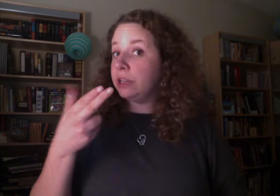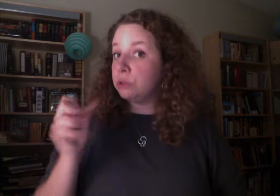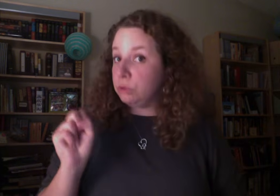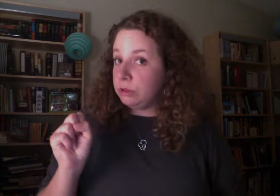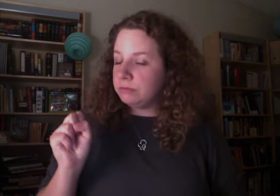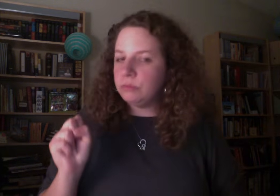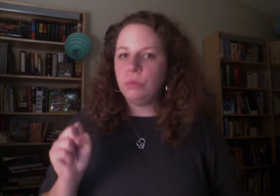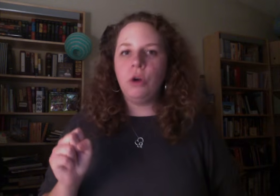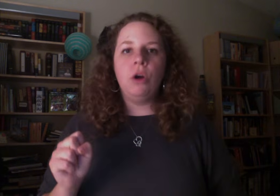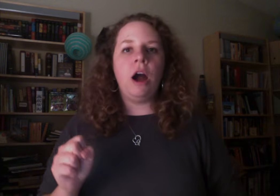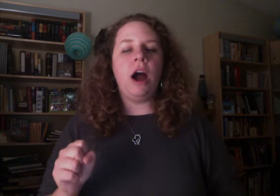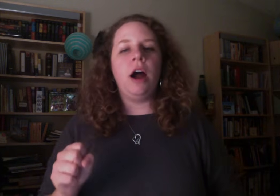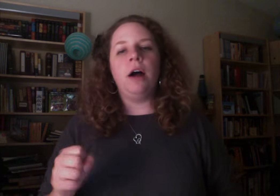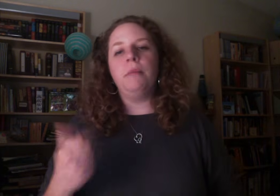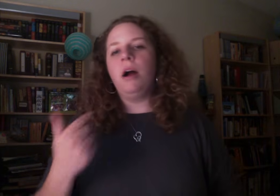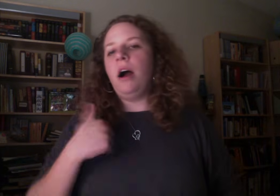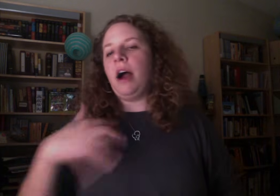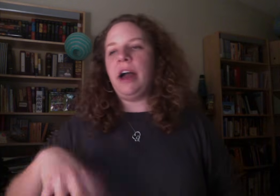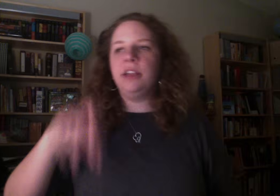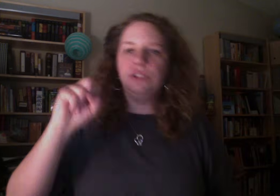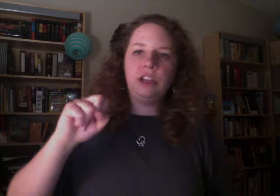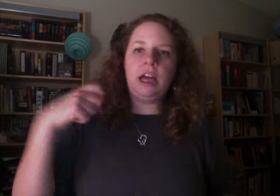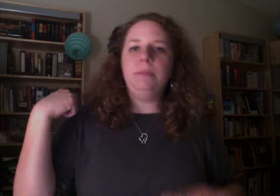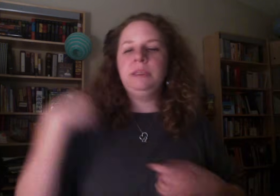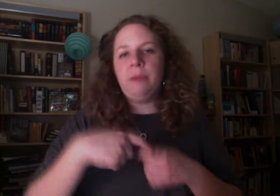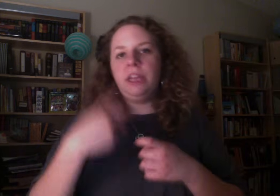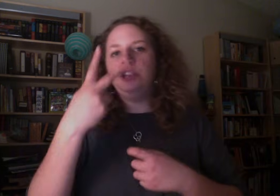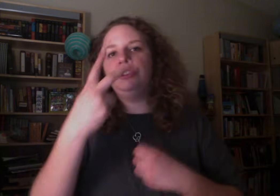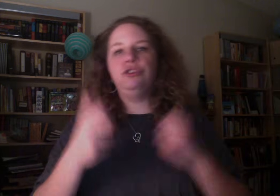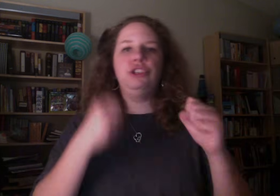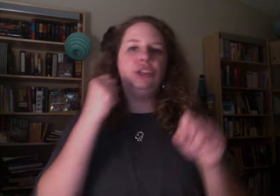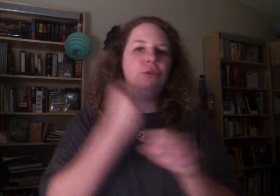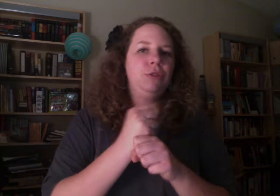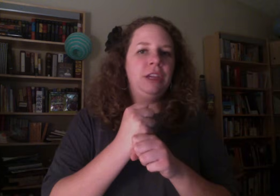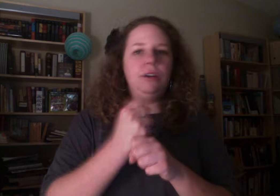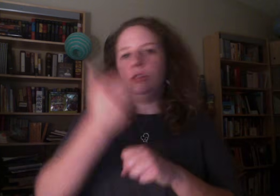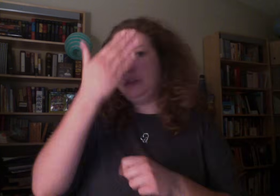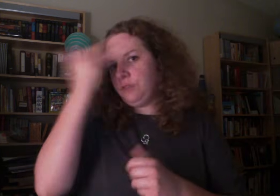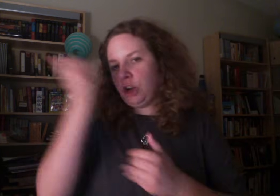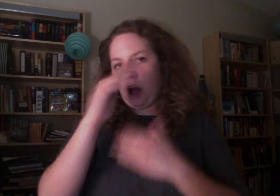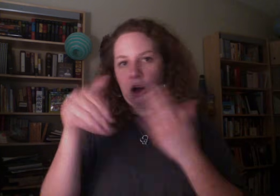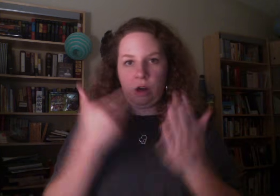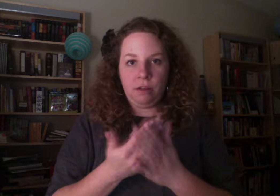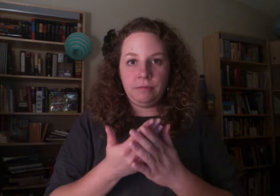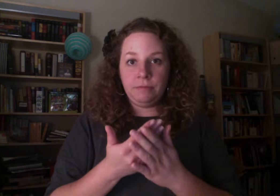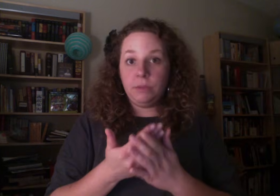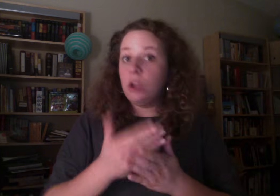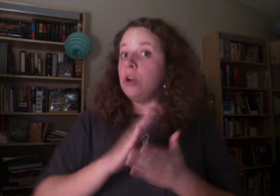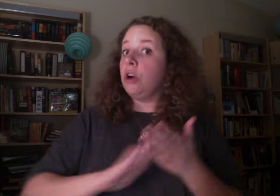So you'll go #HS, um, I TOOK-UP SPANISH, TWO YEARS, FORGOT ALL.